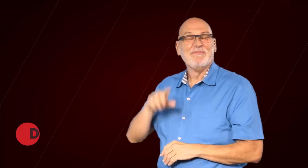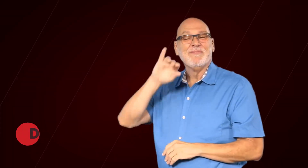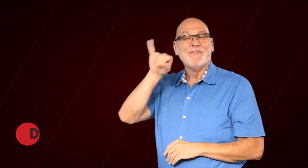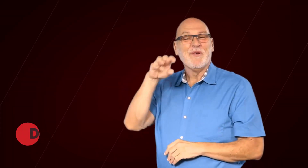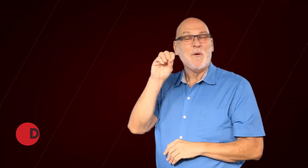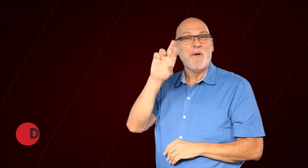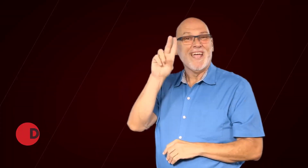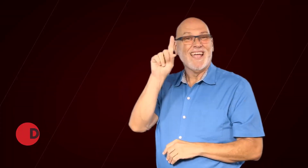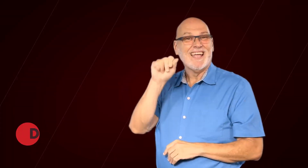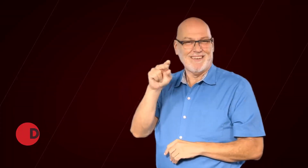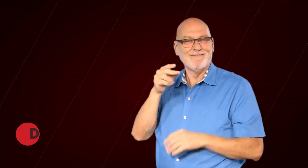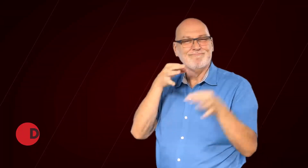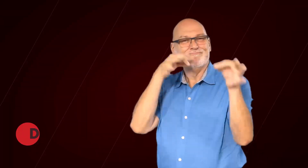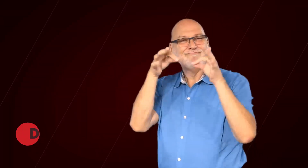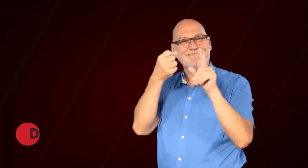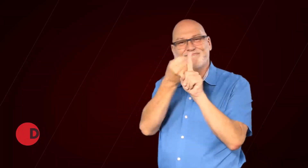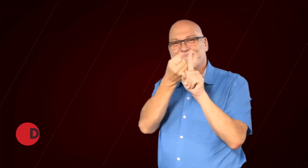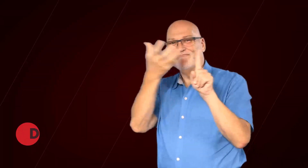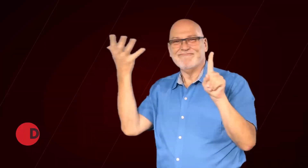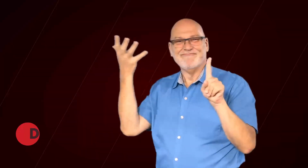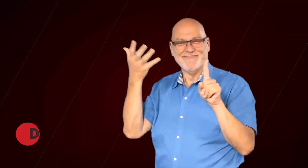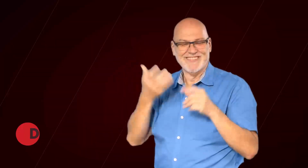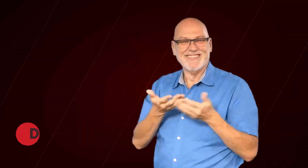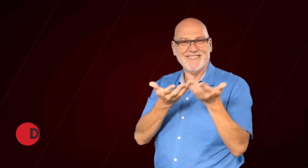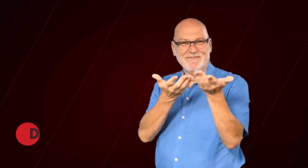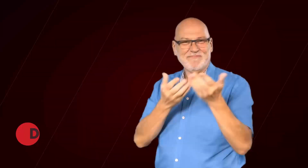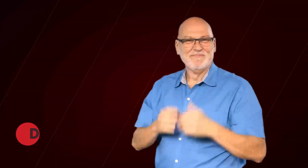Jordan tells us about it.